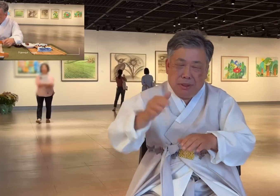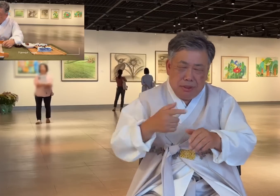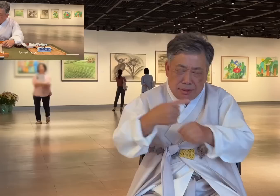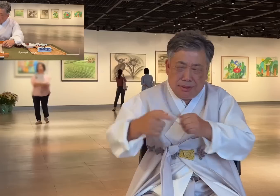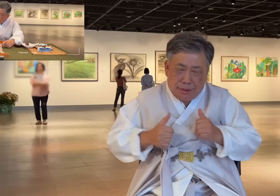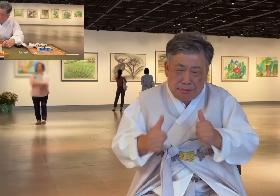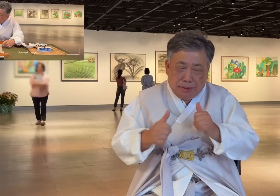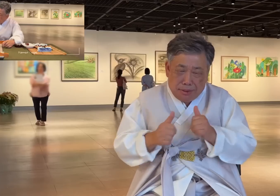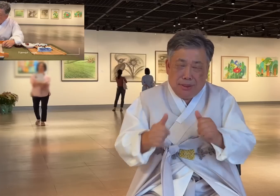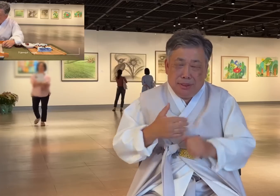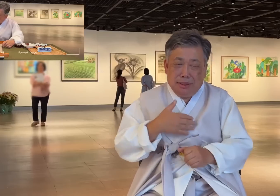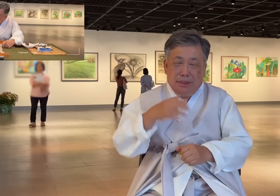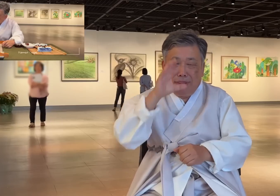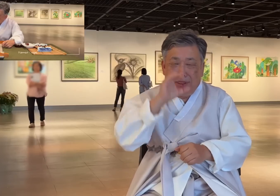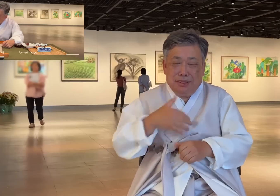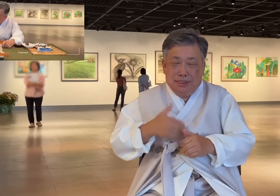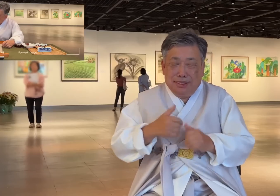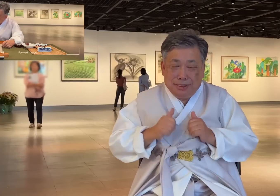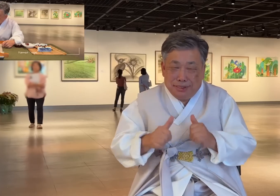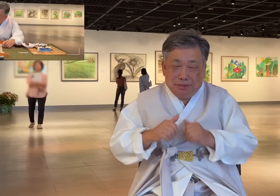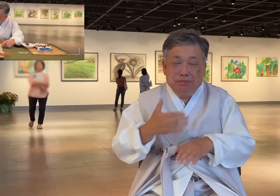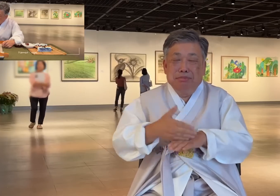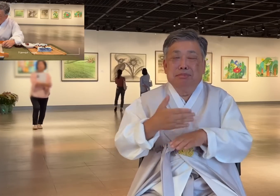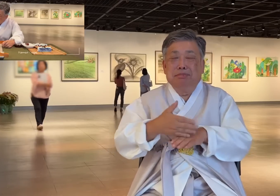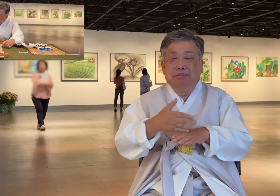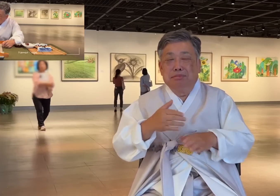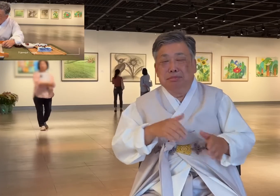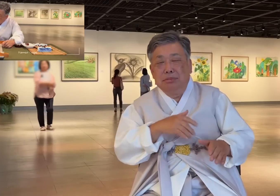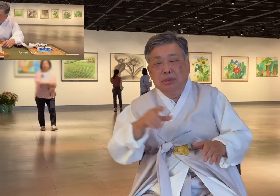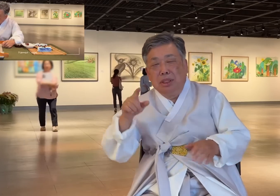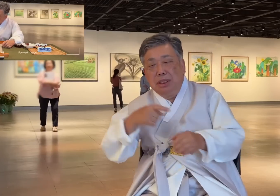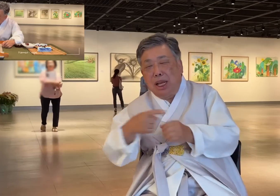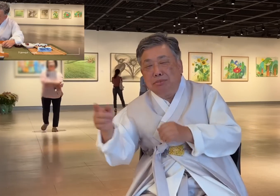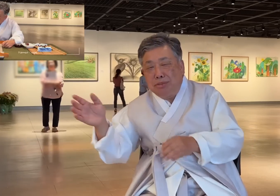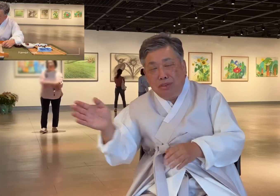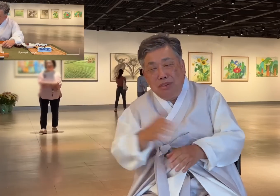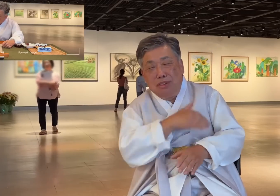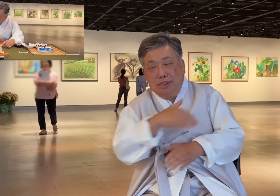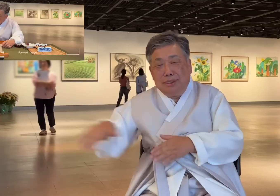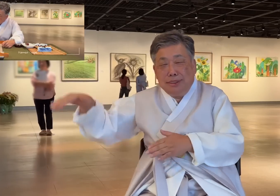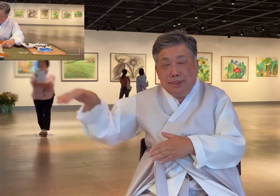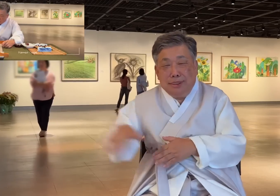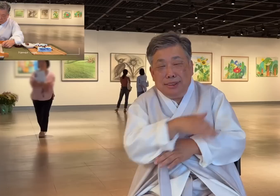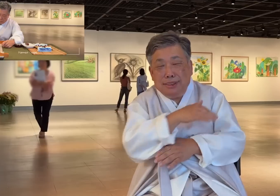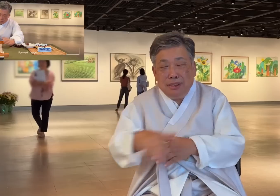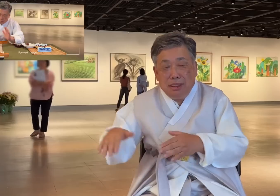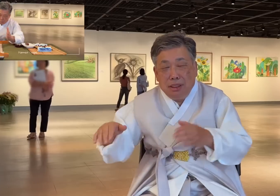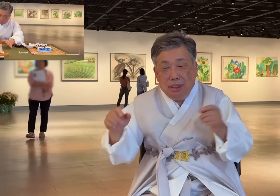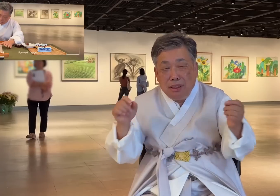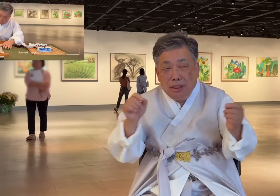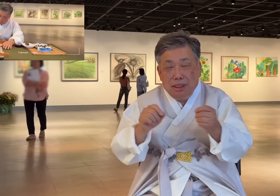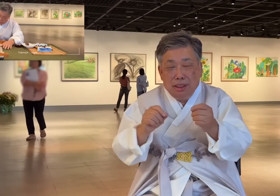The teacher encouraged me to work hard next year as well. After working hard every year,